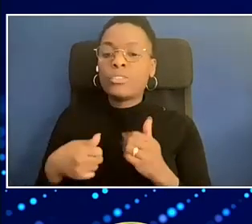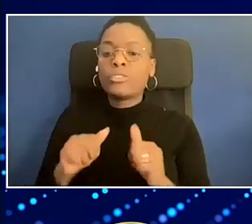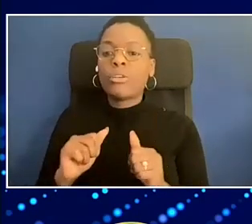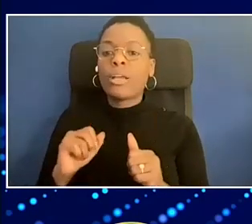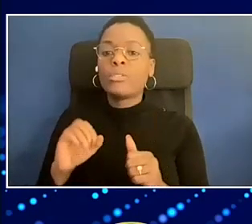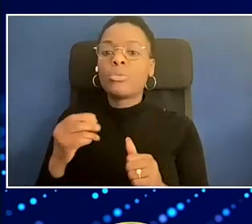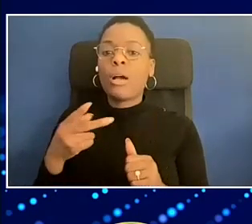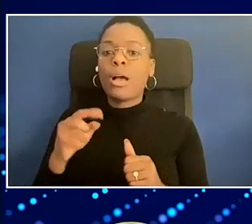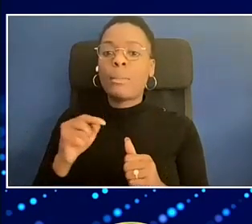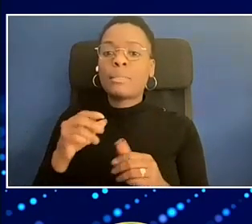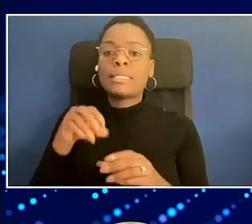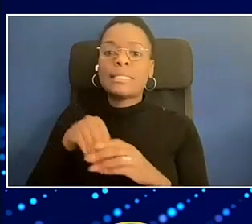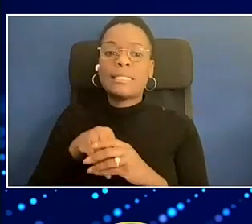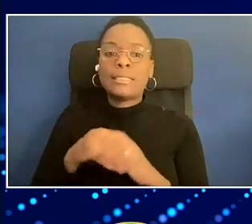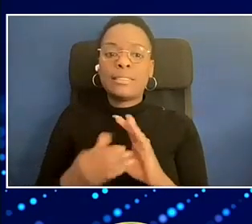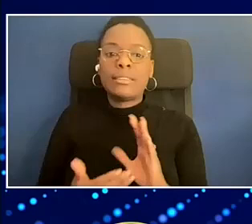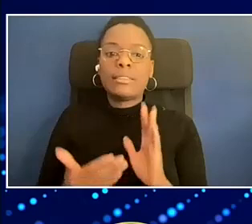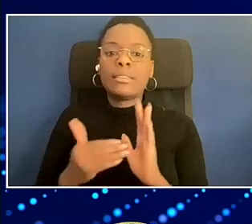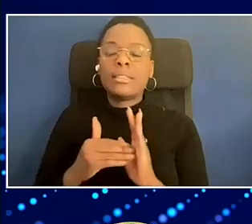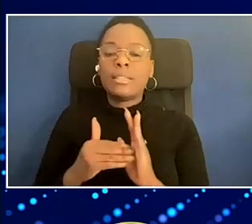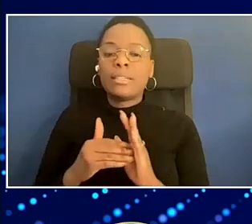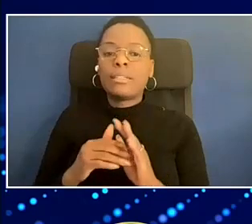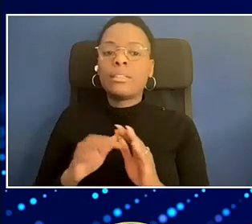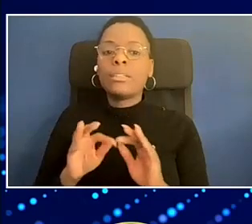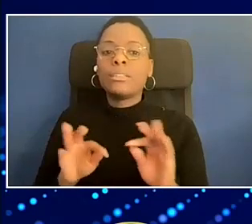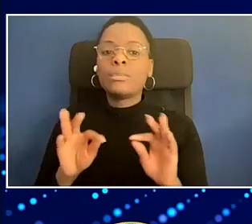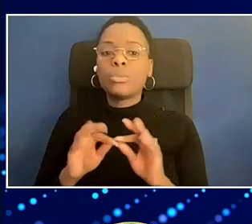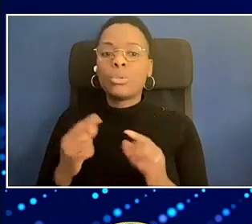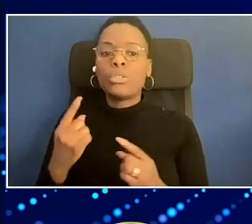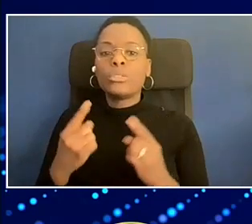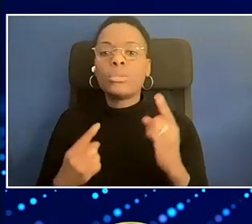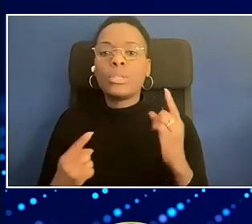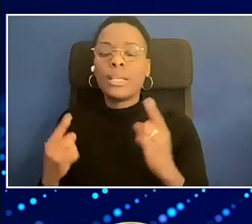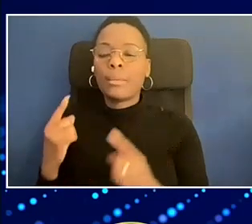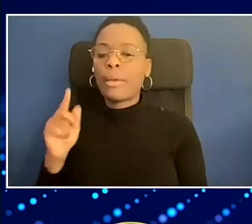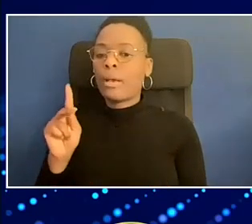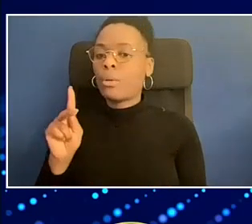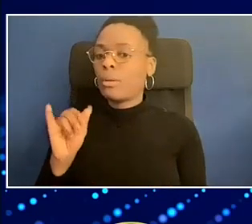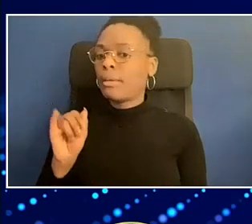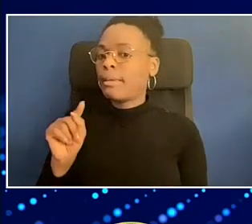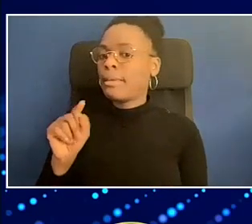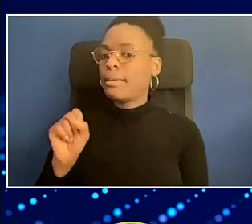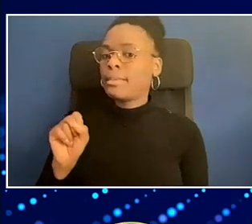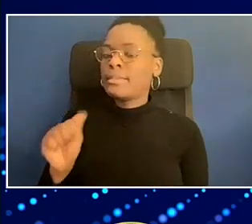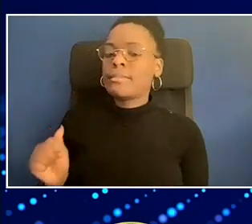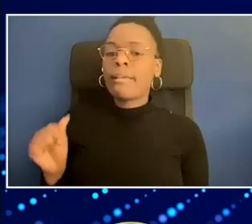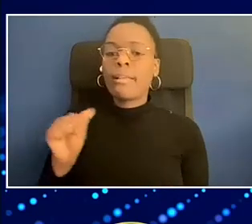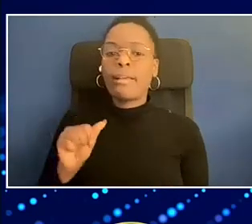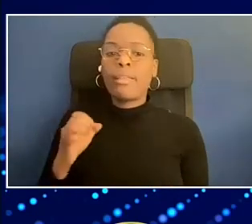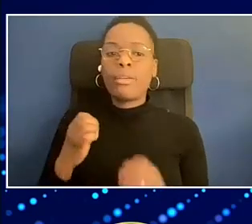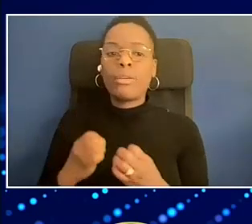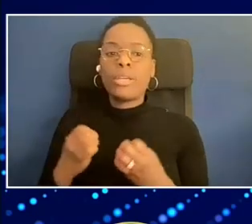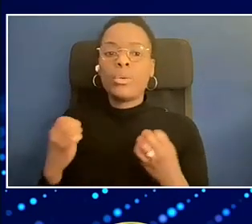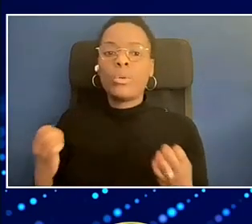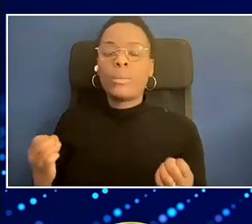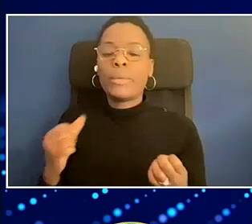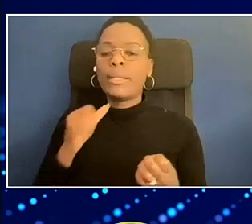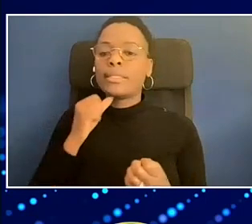introduce the concept, you know, kits and other equipment is not necessarily just a proprietary exercise.